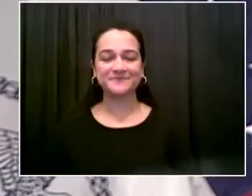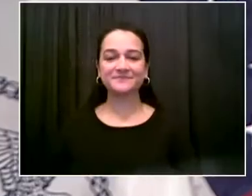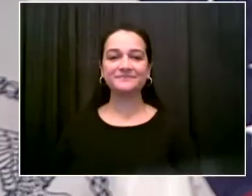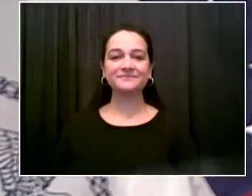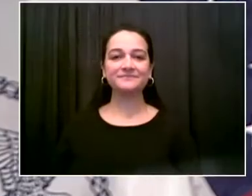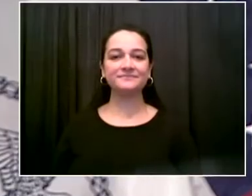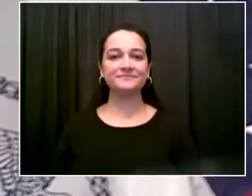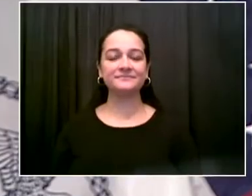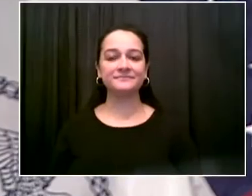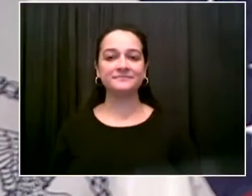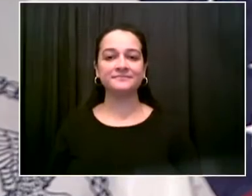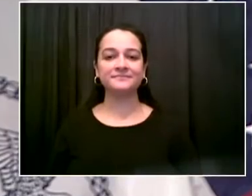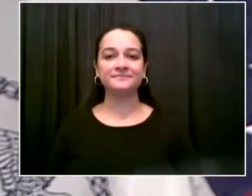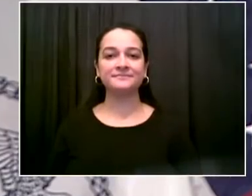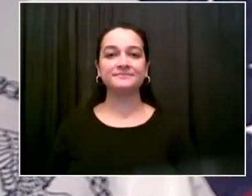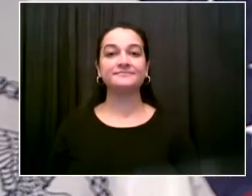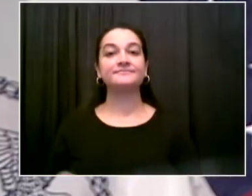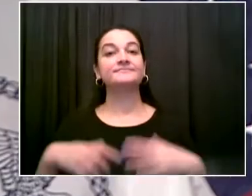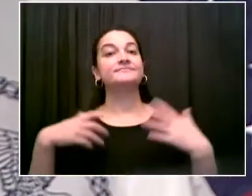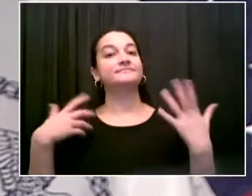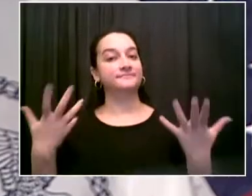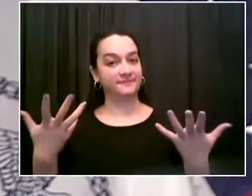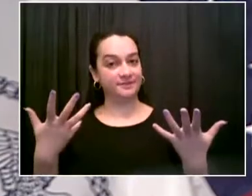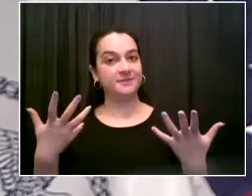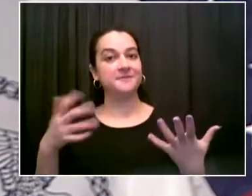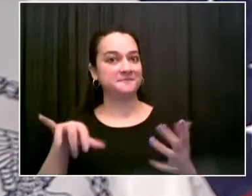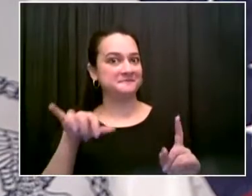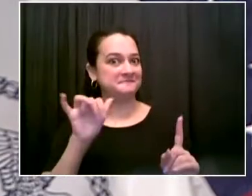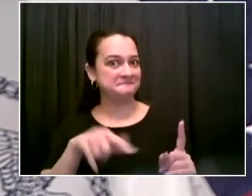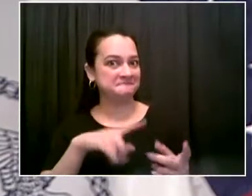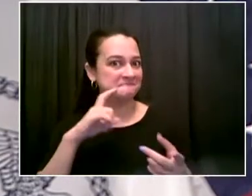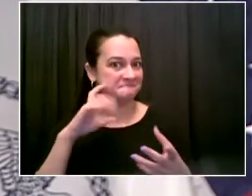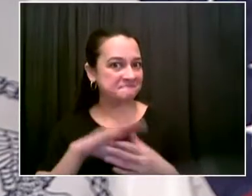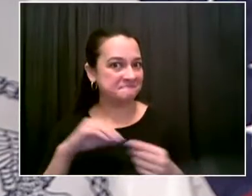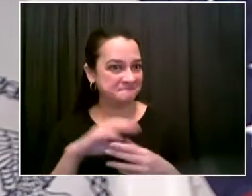ARE DOING TODAY FOR THE PEOPLE IN NEW YORK CITY THAT'S A VICTORY RIGHT THERE. SO THANK YOU SO MUCH FOR JOINING